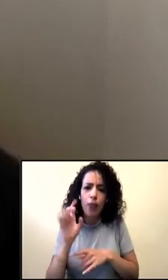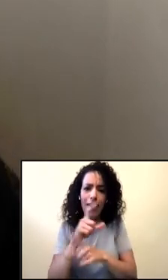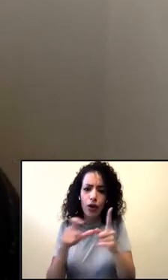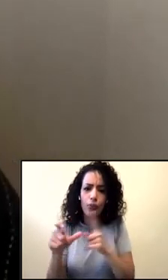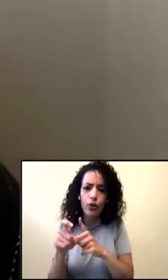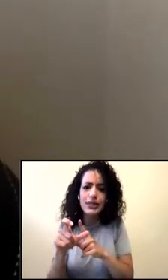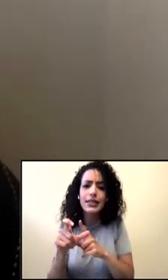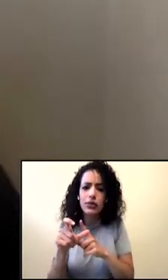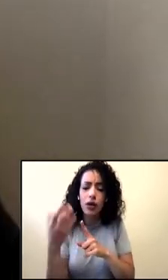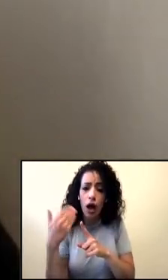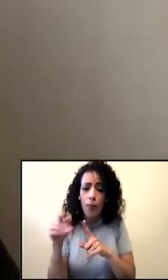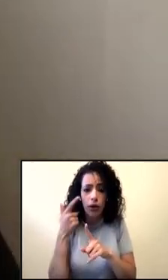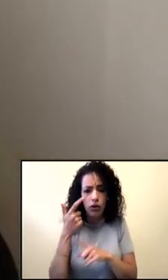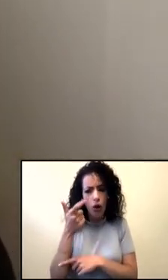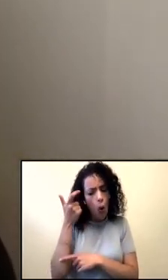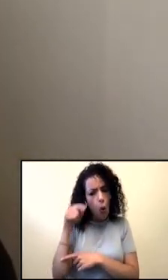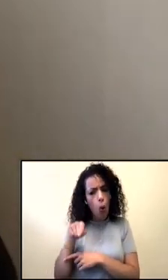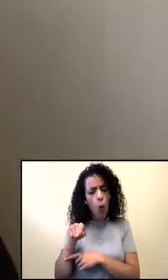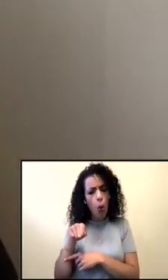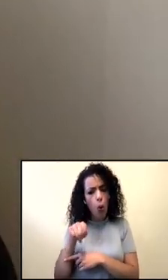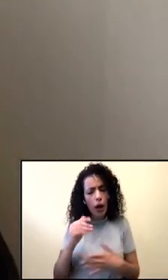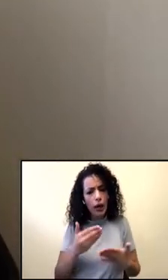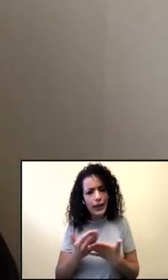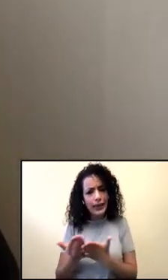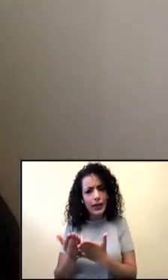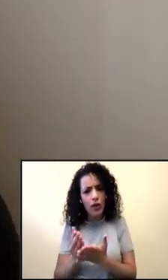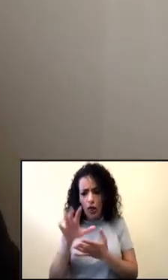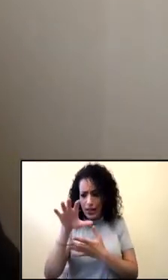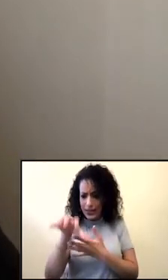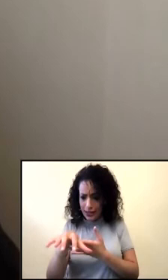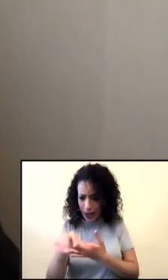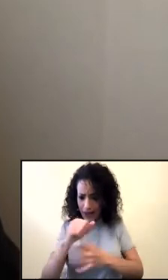is like providing the space to choose how you're recorded, and how you're remembered.